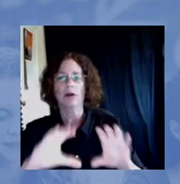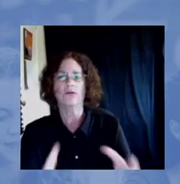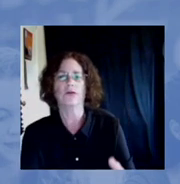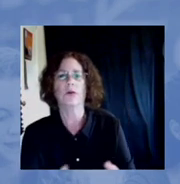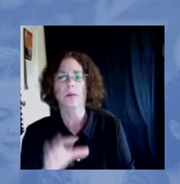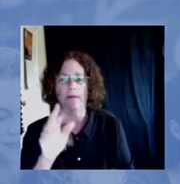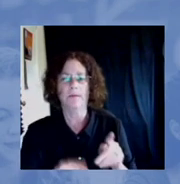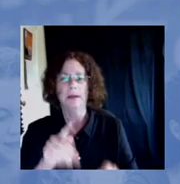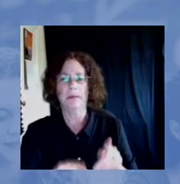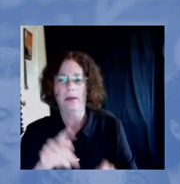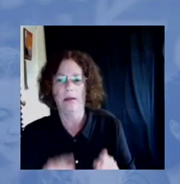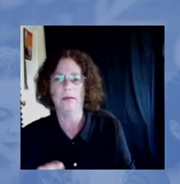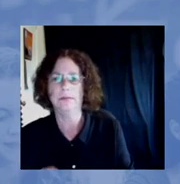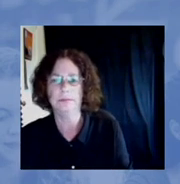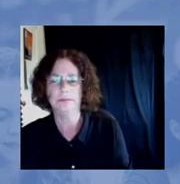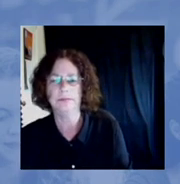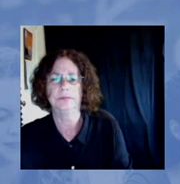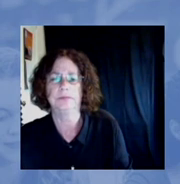I'LL GET RIGHT TO IT. A LOT OF WHAT PEDRO SAID AND WHAT'S BEEN SAID